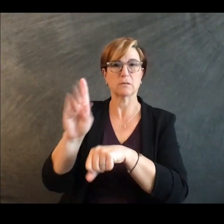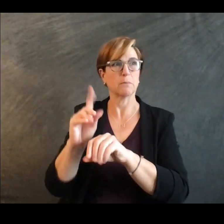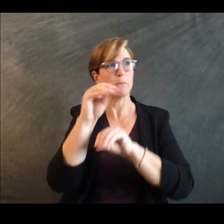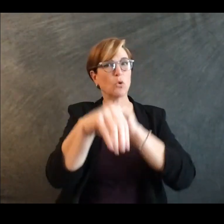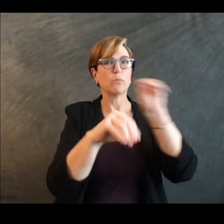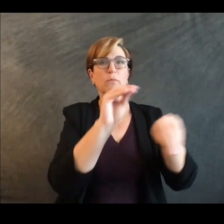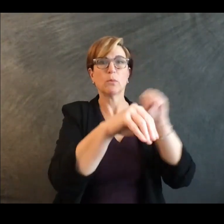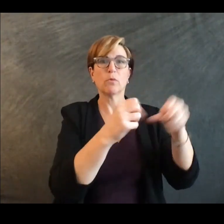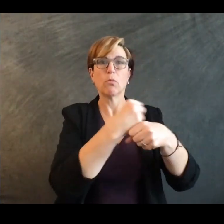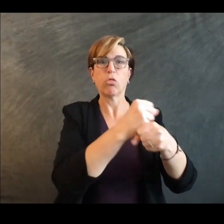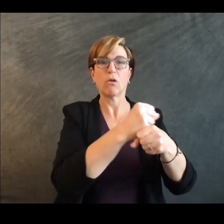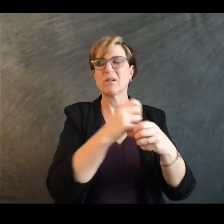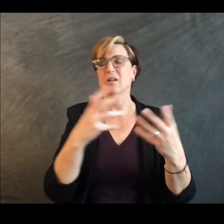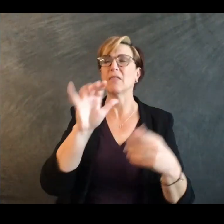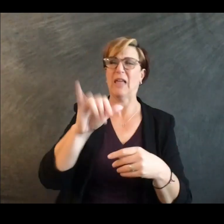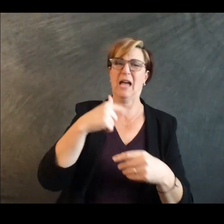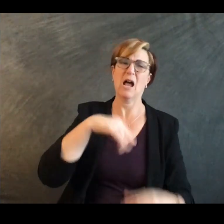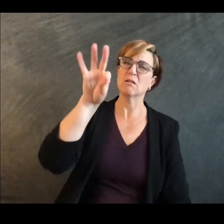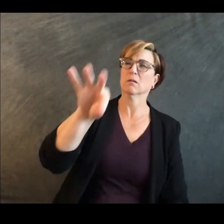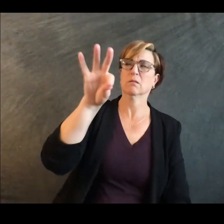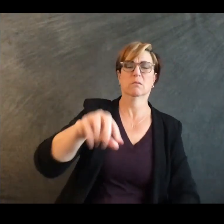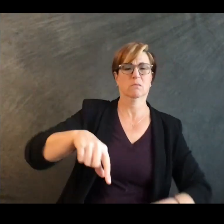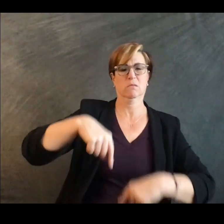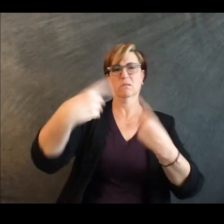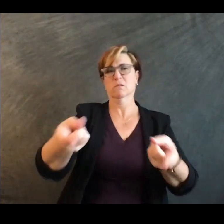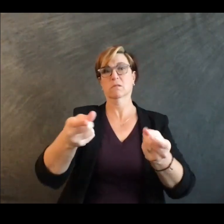lots of other things America continues to perform more tests than any other